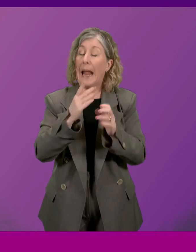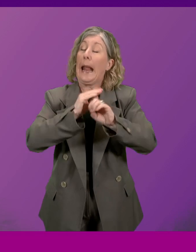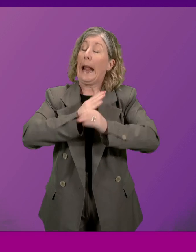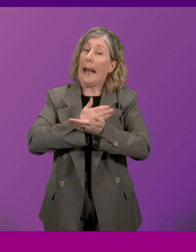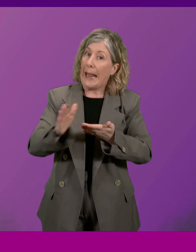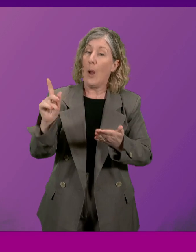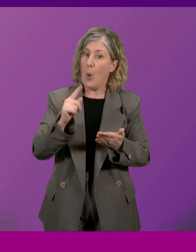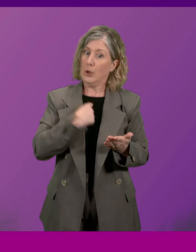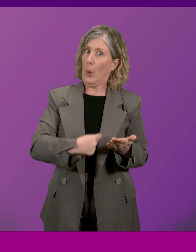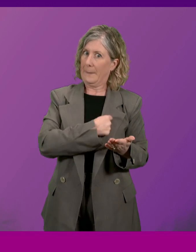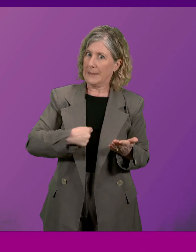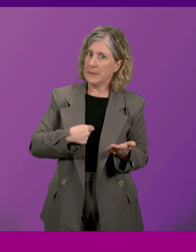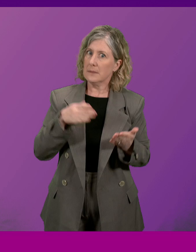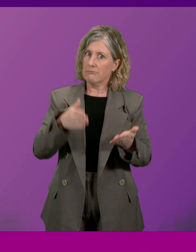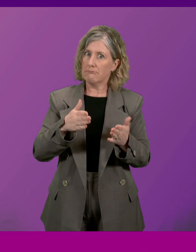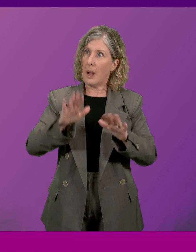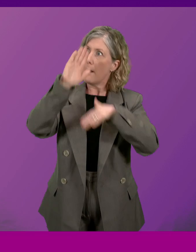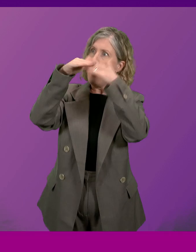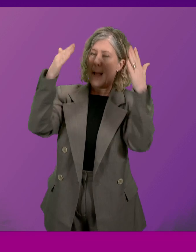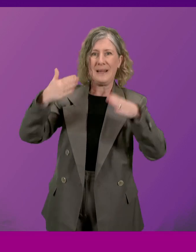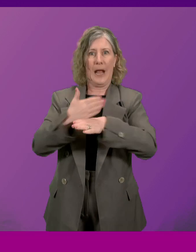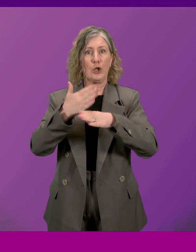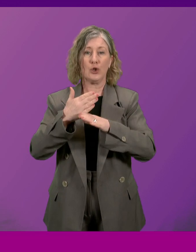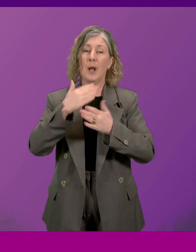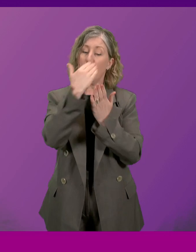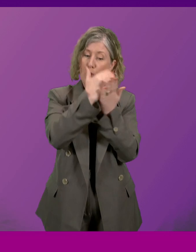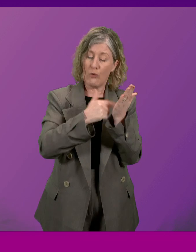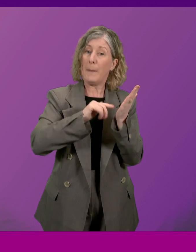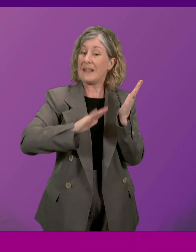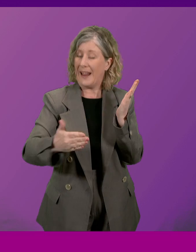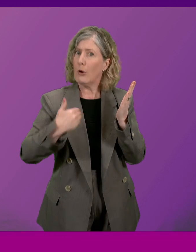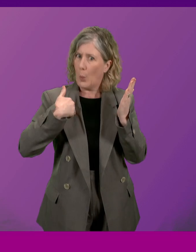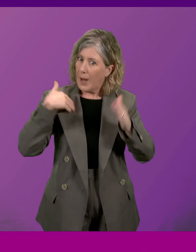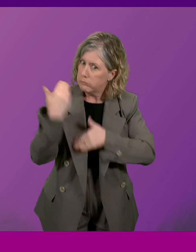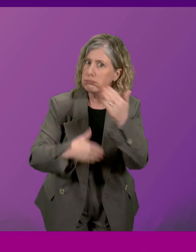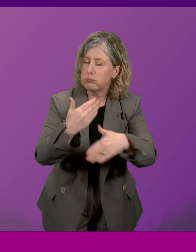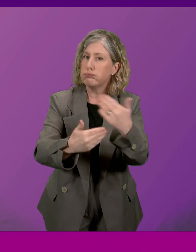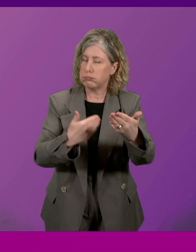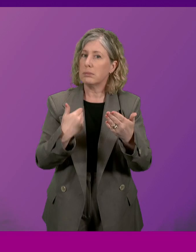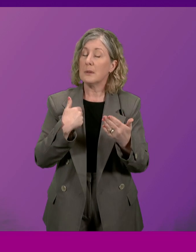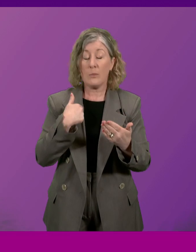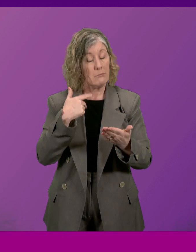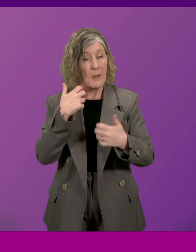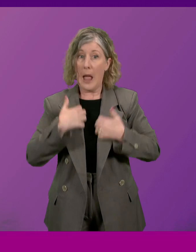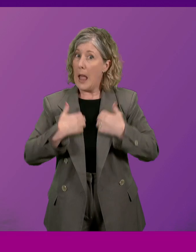action and a programme of delivery are clear, and are what ministers are taking forward. I look forward to engaging with Mr Harvie and his